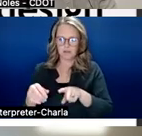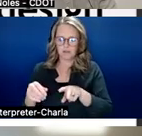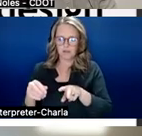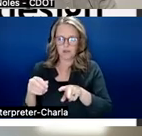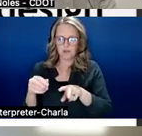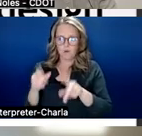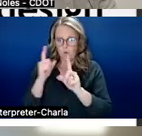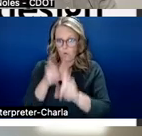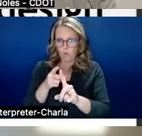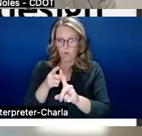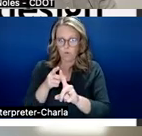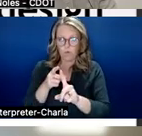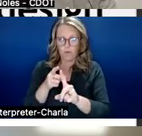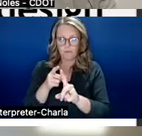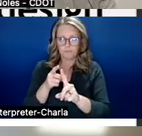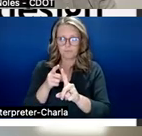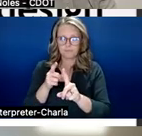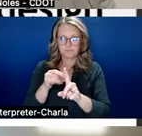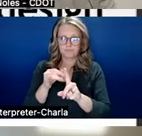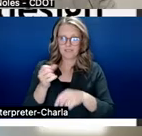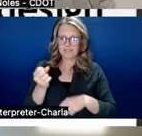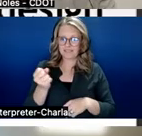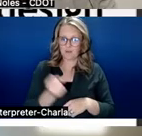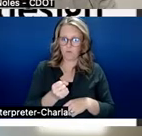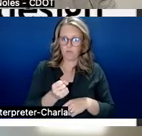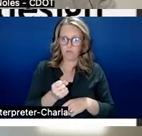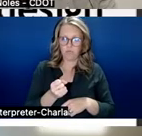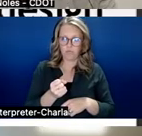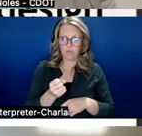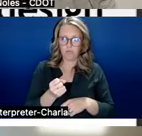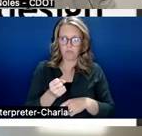of that particular south leg sidewalk or sorry crosswalk